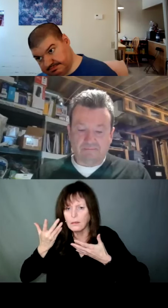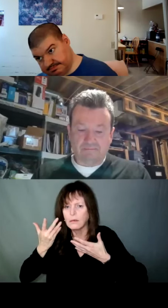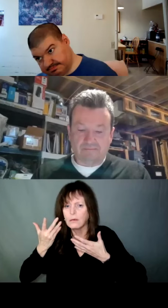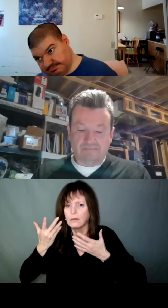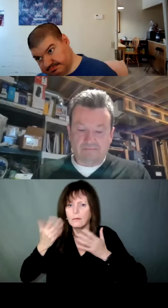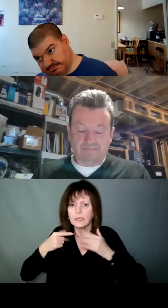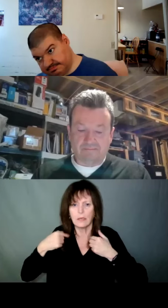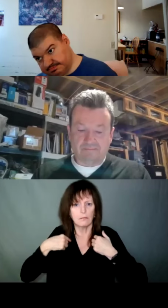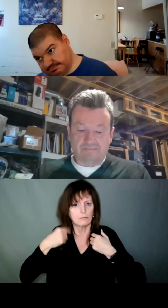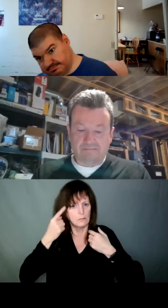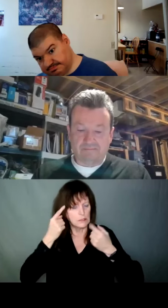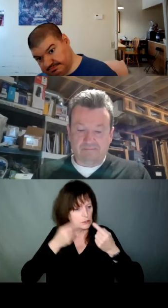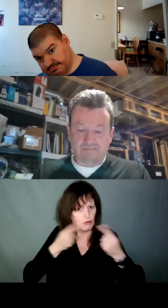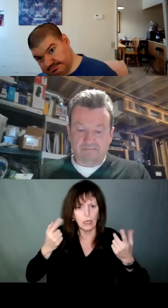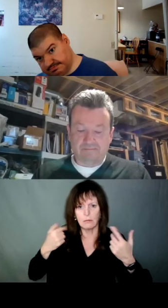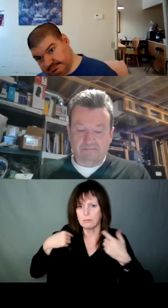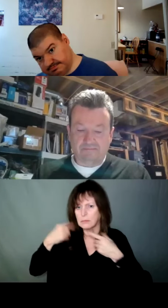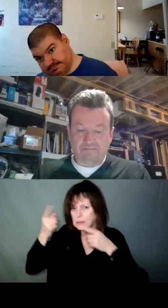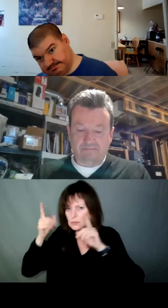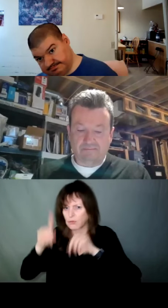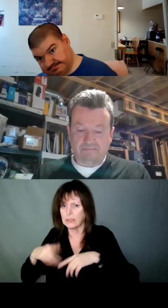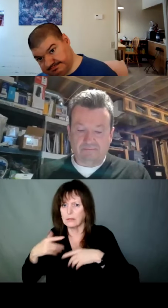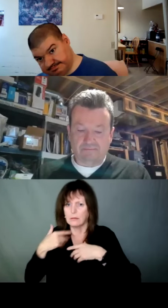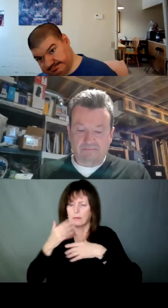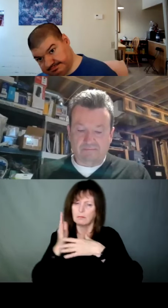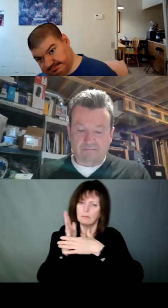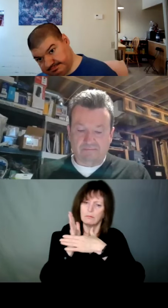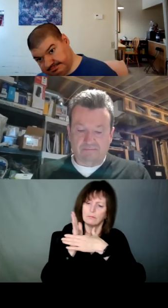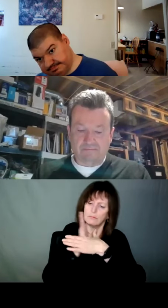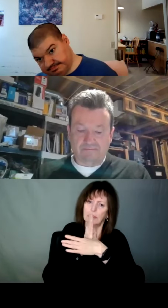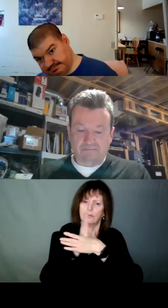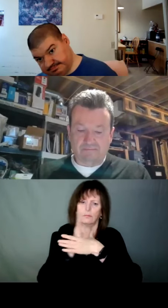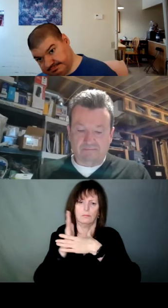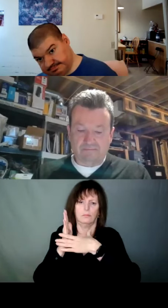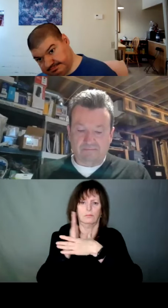the middle answer . We don't necessarily agree or disagree you're kind of in